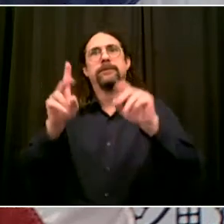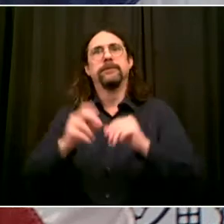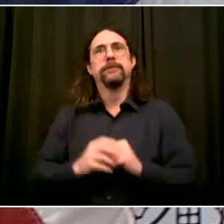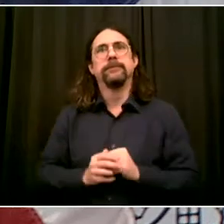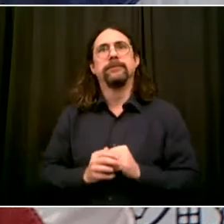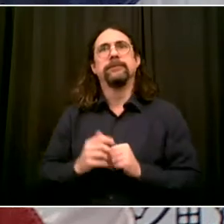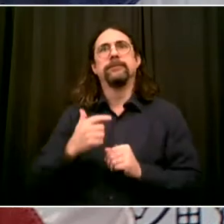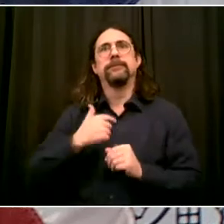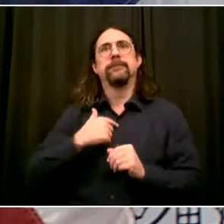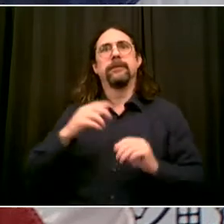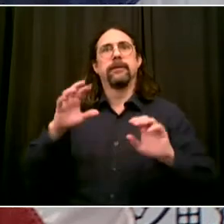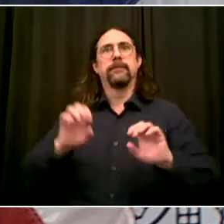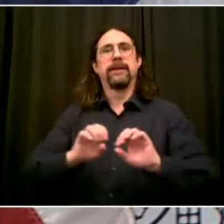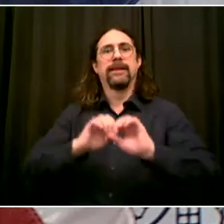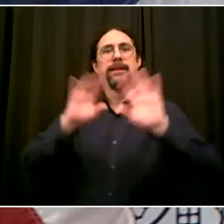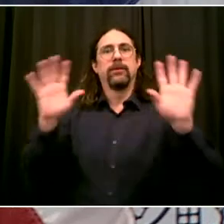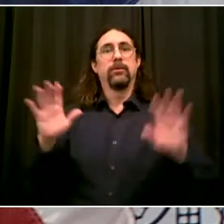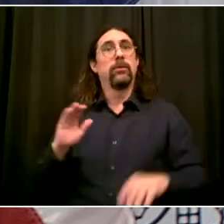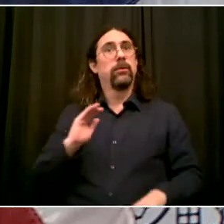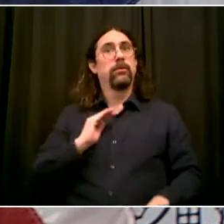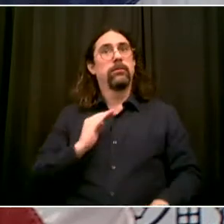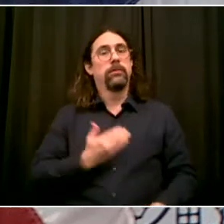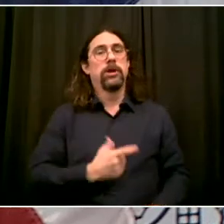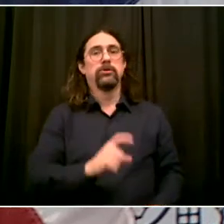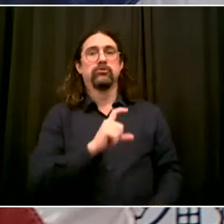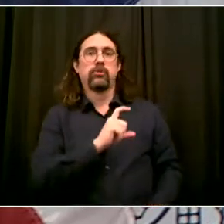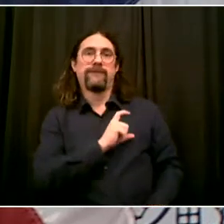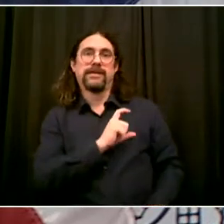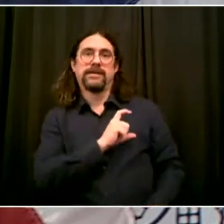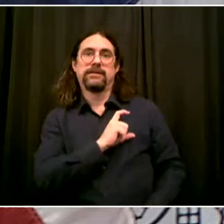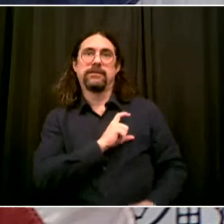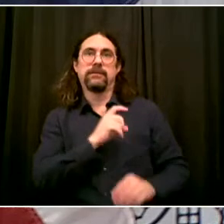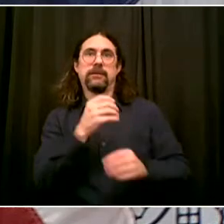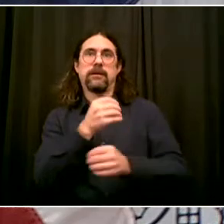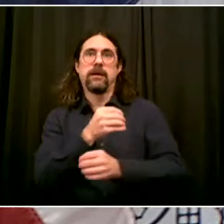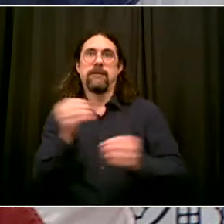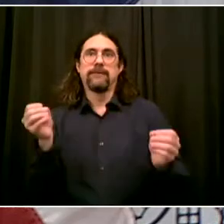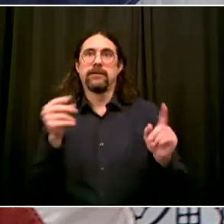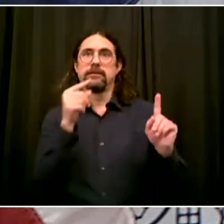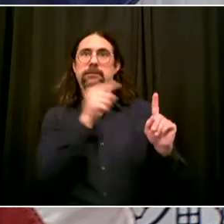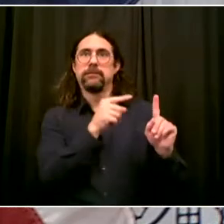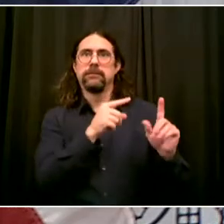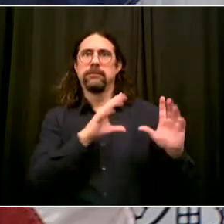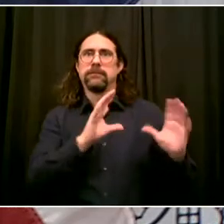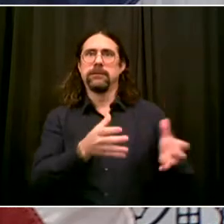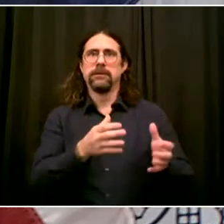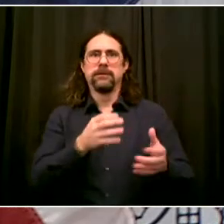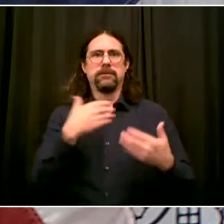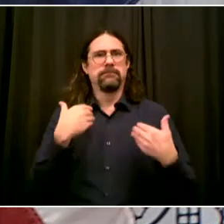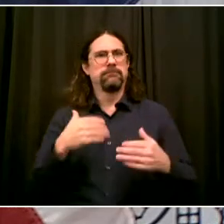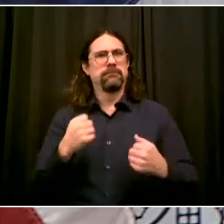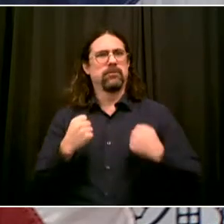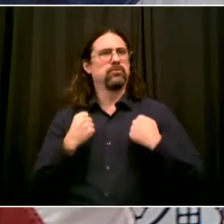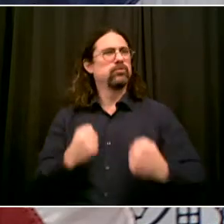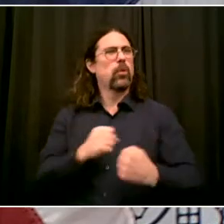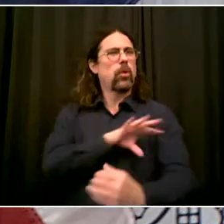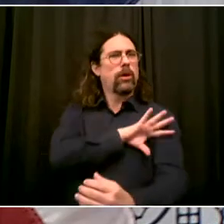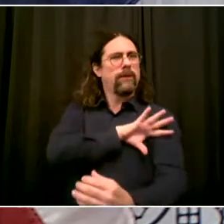I WANT TO THANK THE SHERIFF AND HIS TEAM. THEY HAVE BEEN AGGRESSIVE AND EFFECTIVE AT BREAKING UP LARGE GATHERINGS.